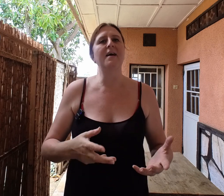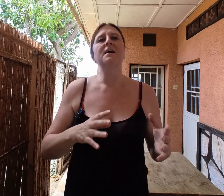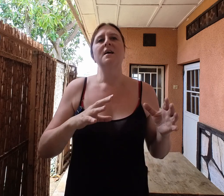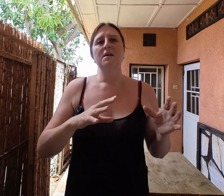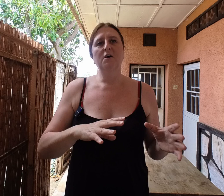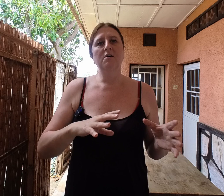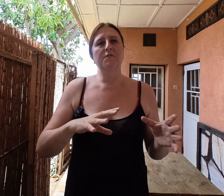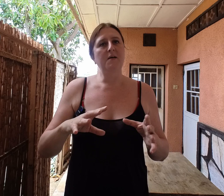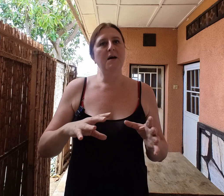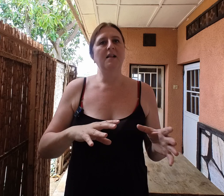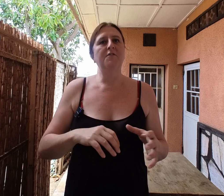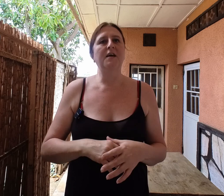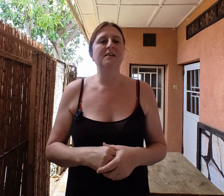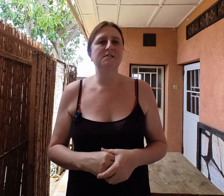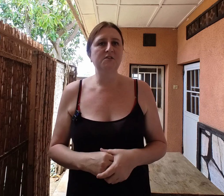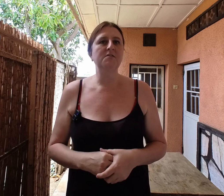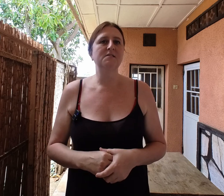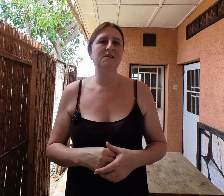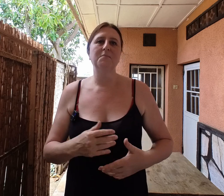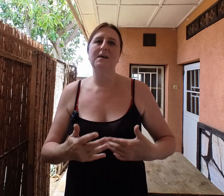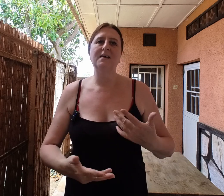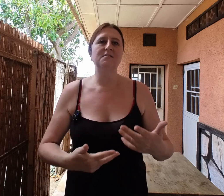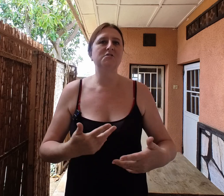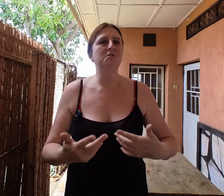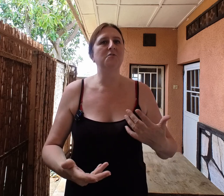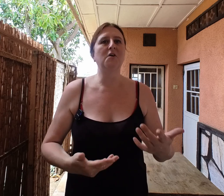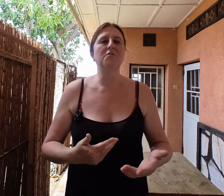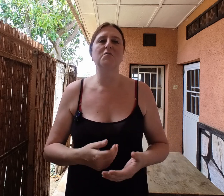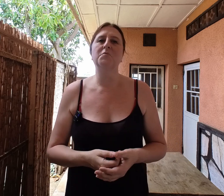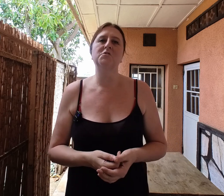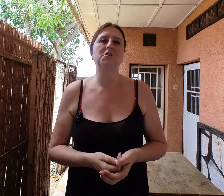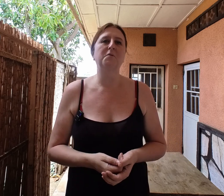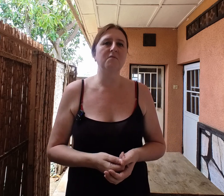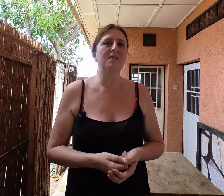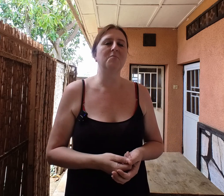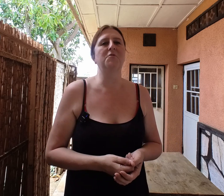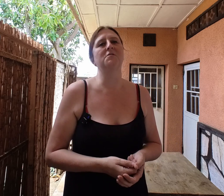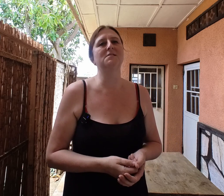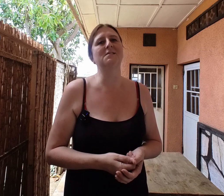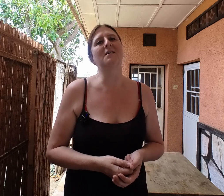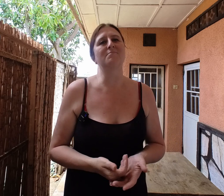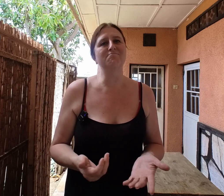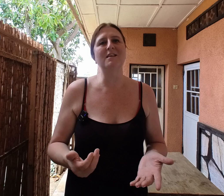they get young female Afghani students coming in to go through the bookshop and read the books. So,